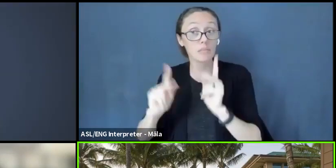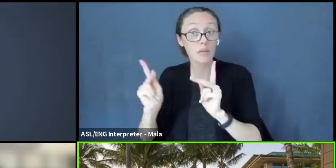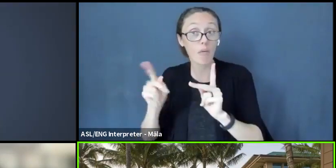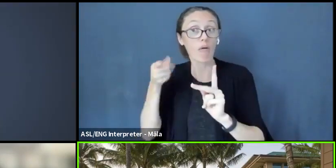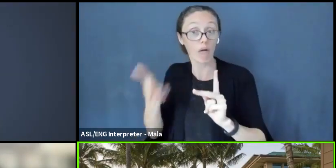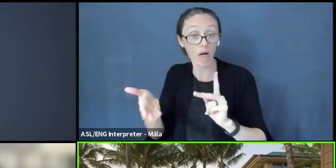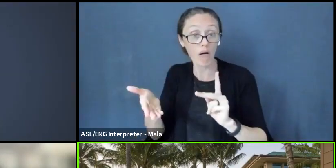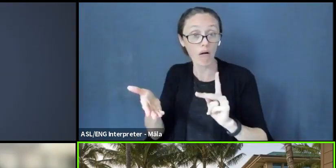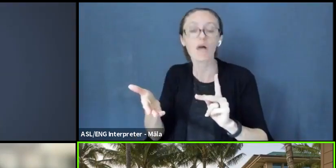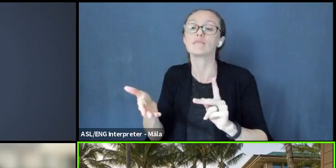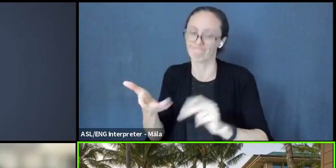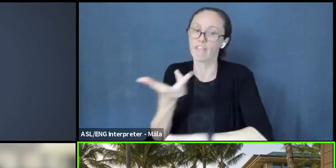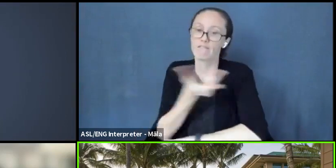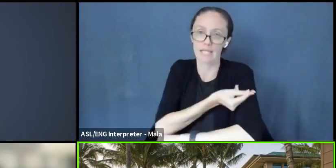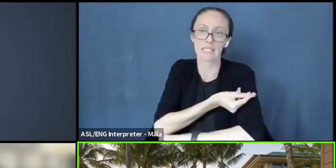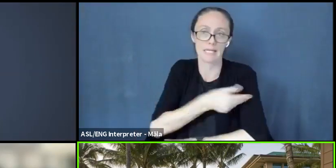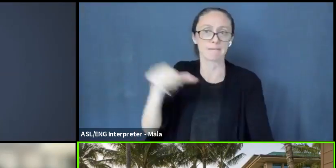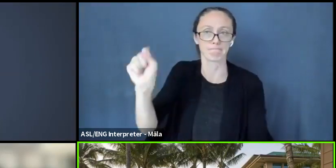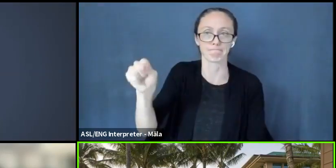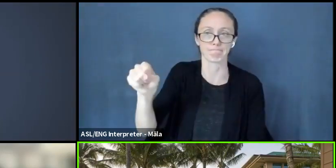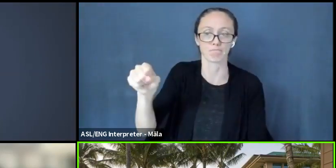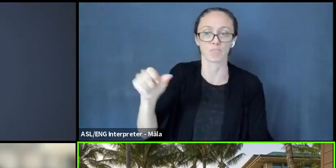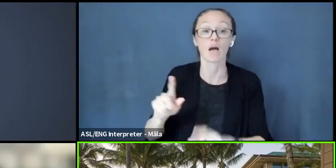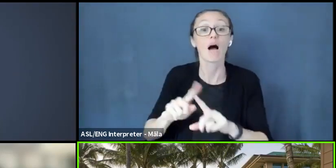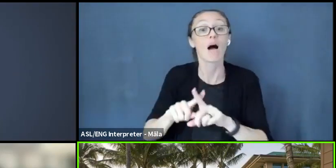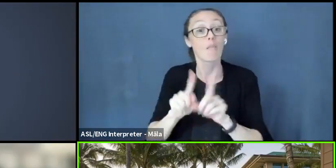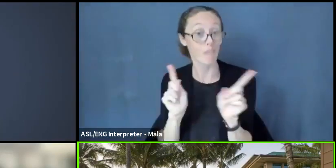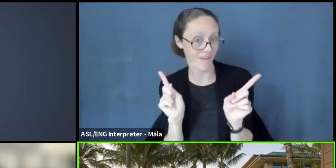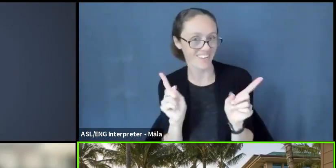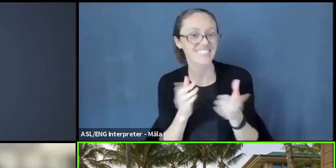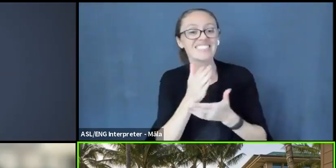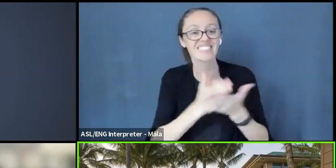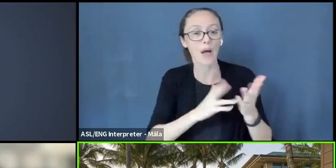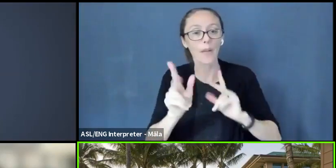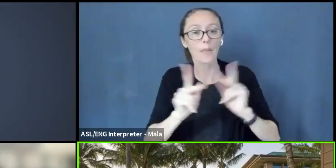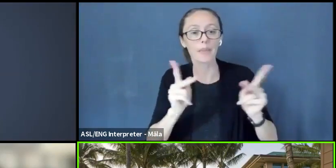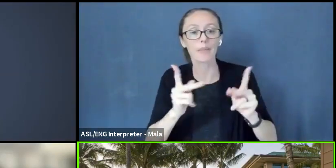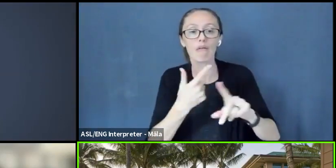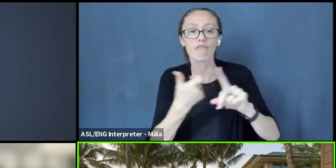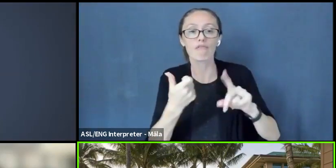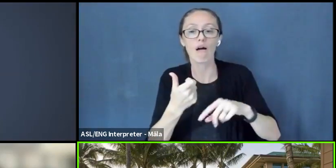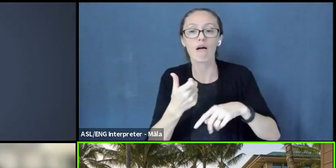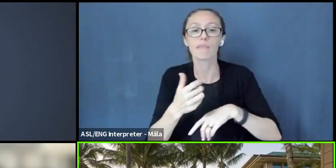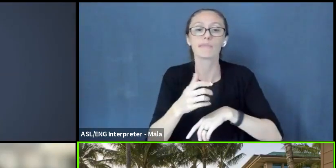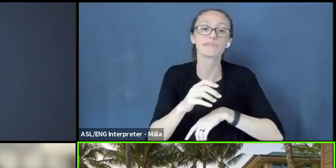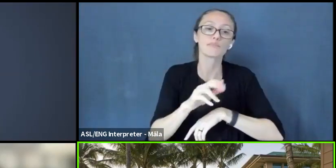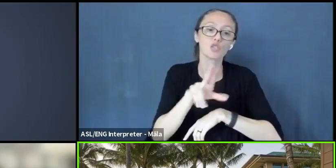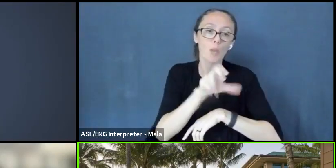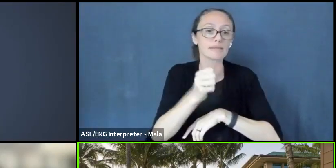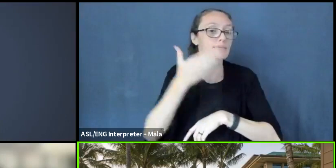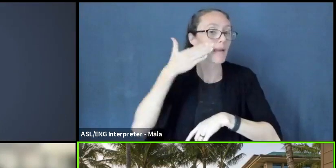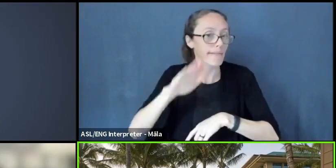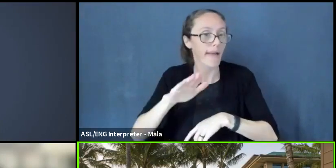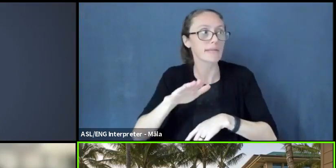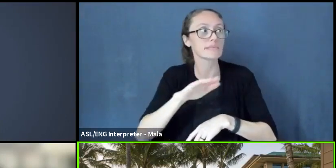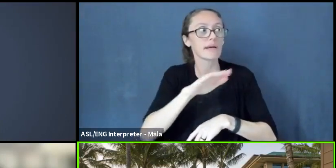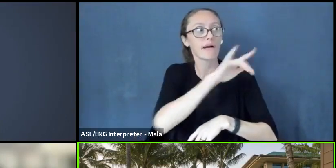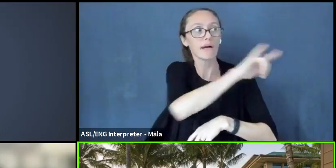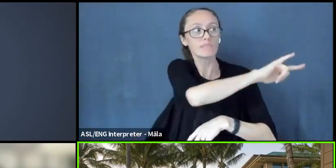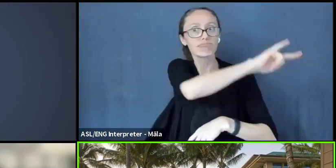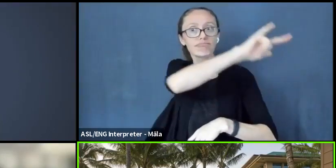But they had out of town guests, who had come from areas with very, very high levels.